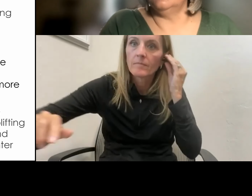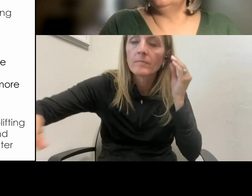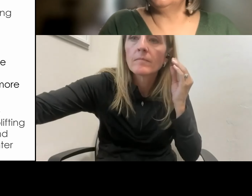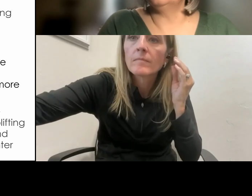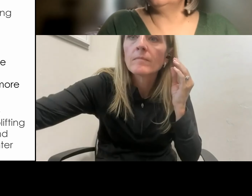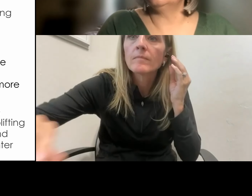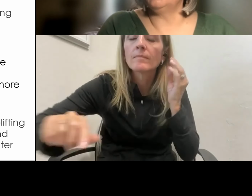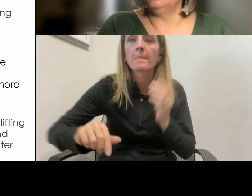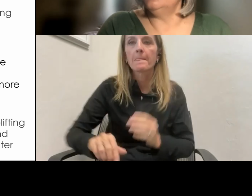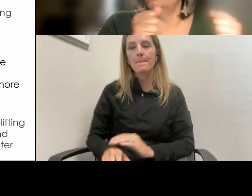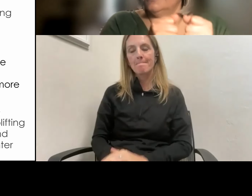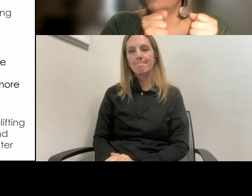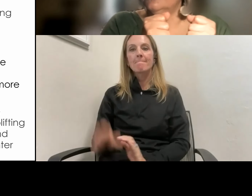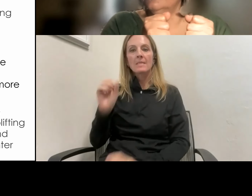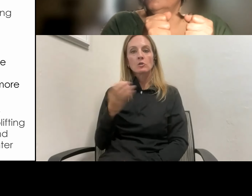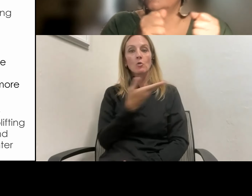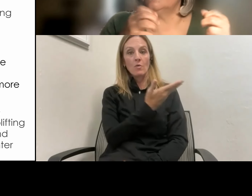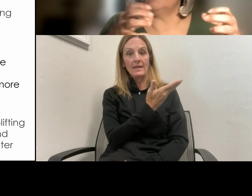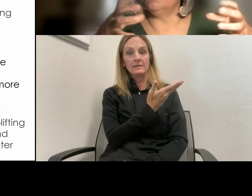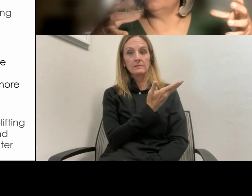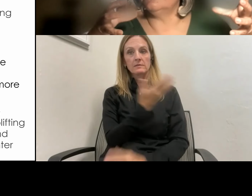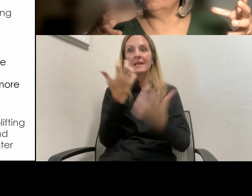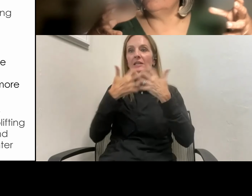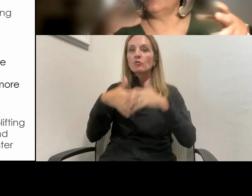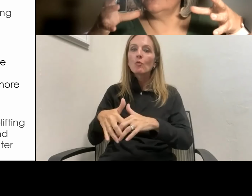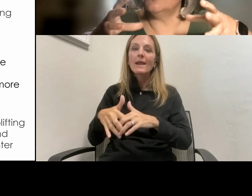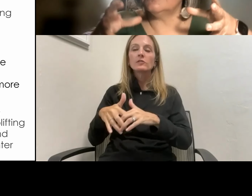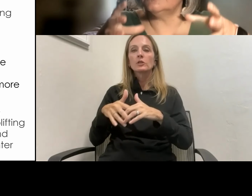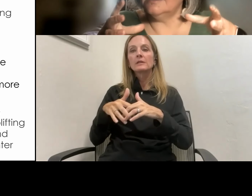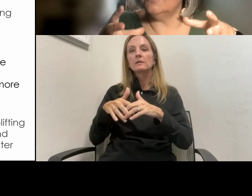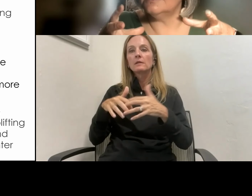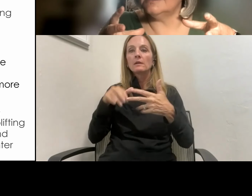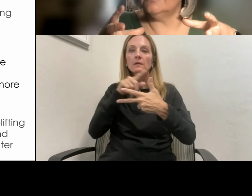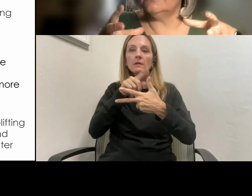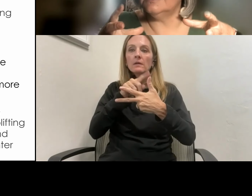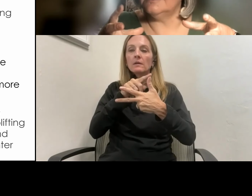And so this is about integration, this is about breaking those silos down in the